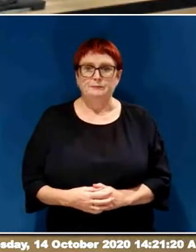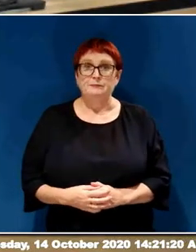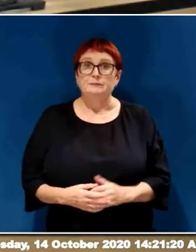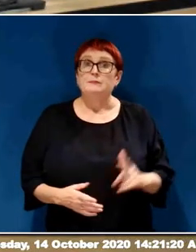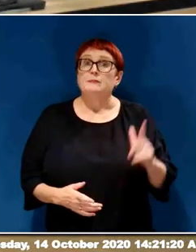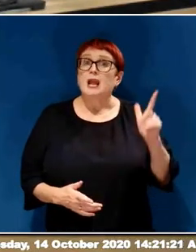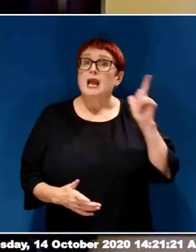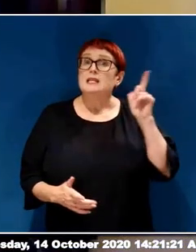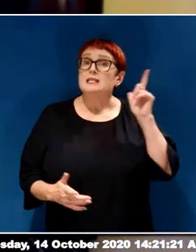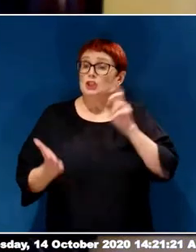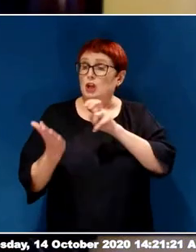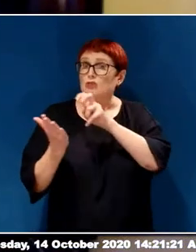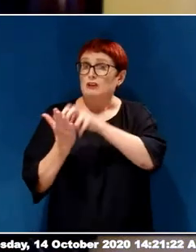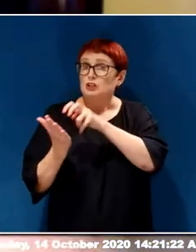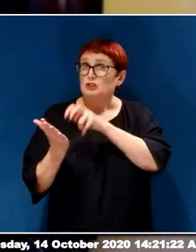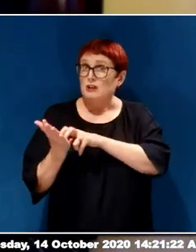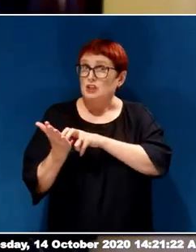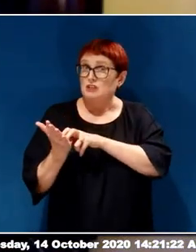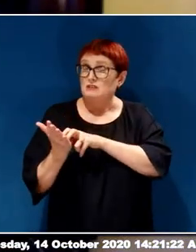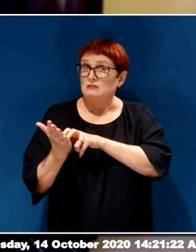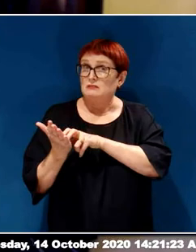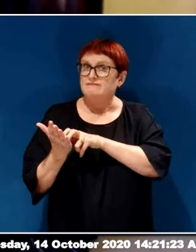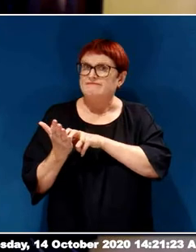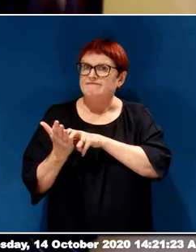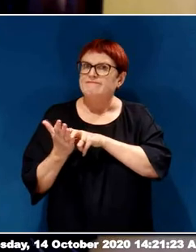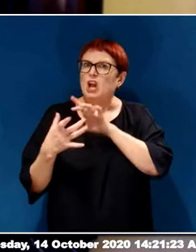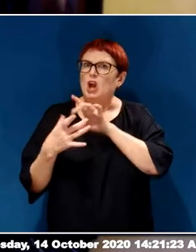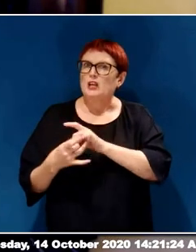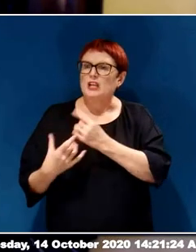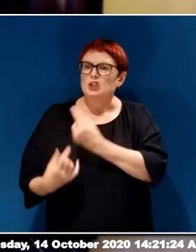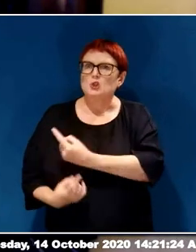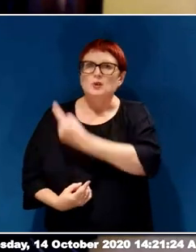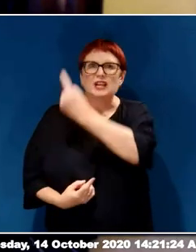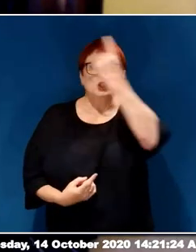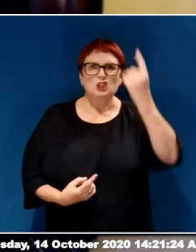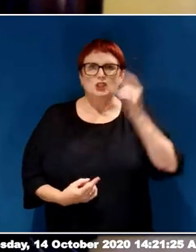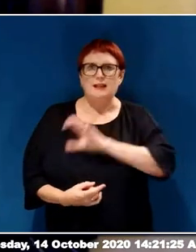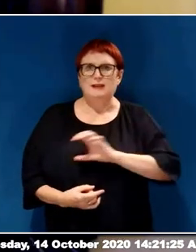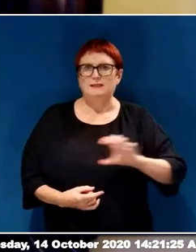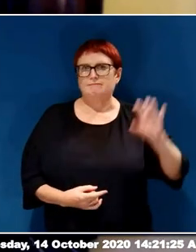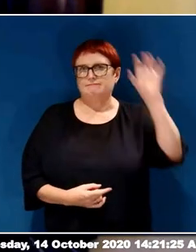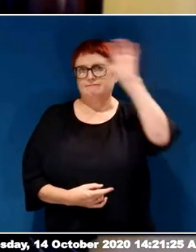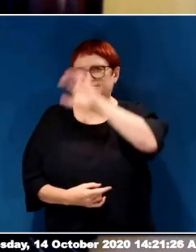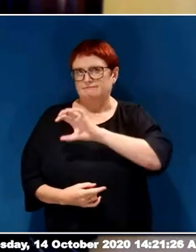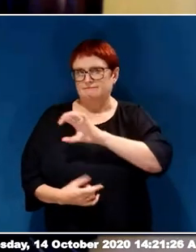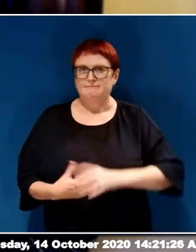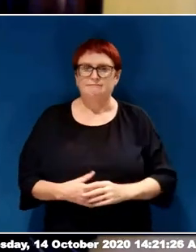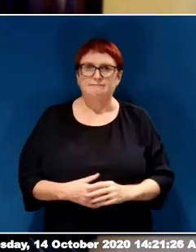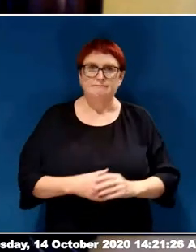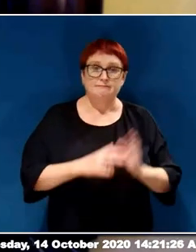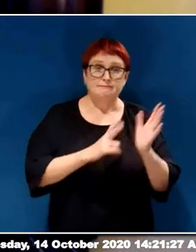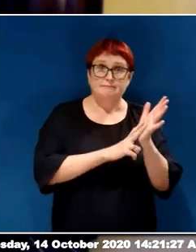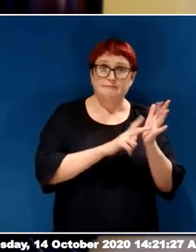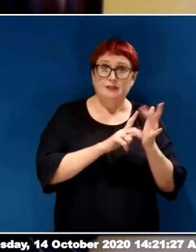activity. So in the case of Victoria, that's undertaken by the Victorian Institute of Teaching.